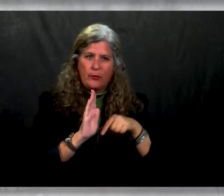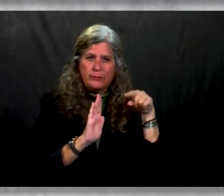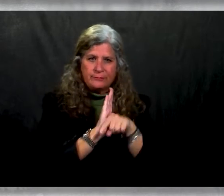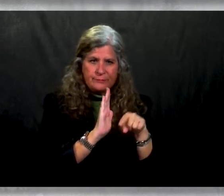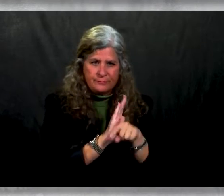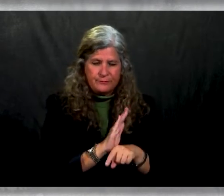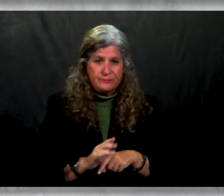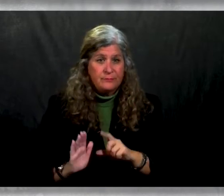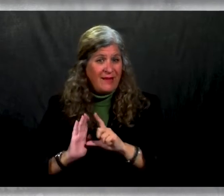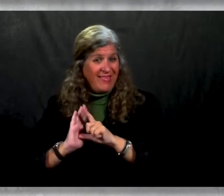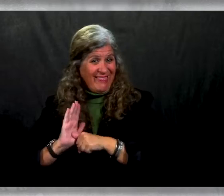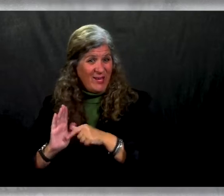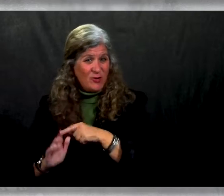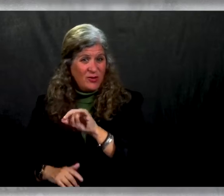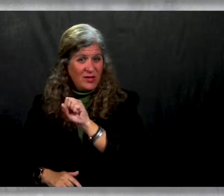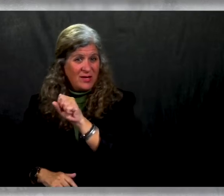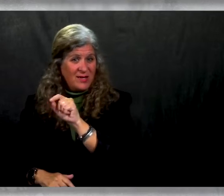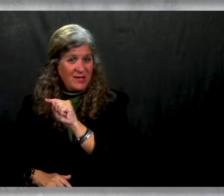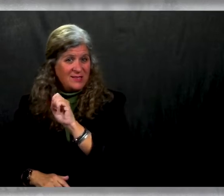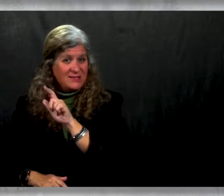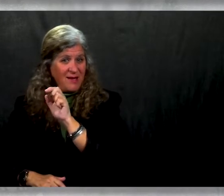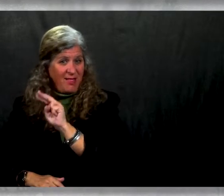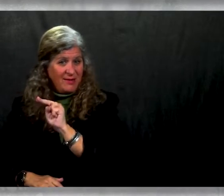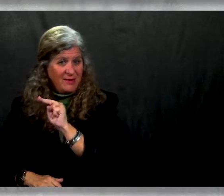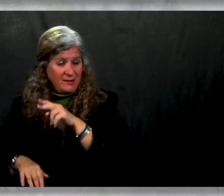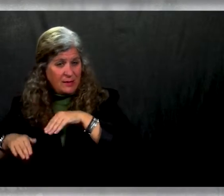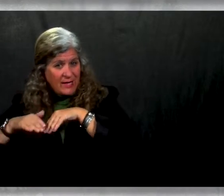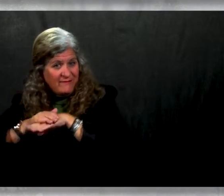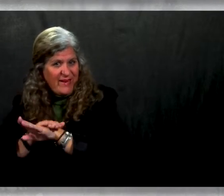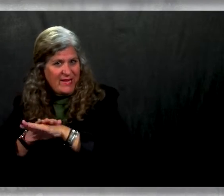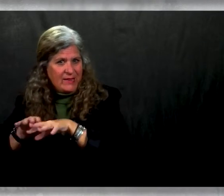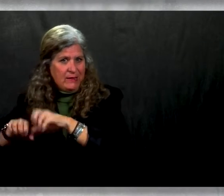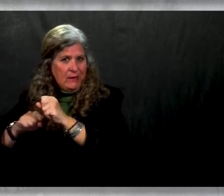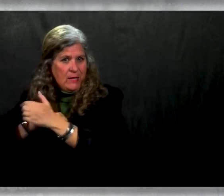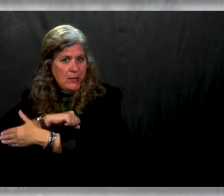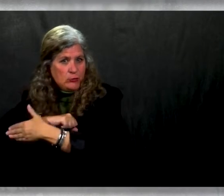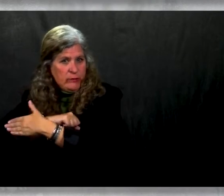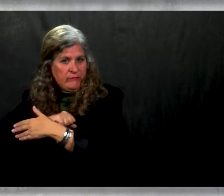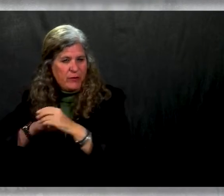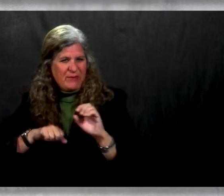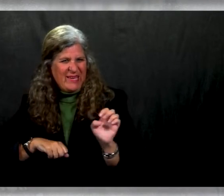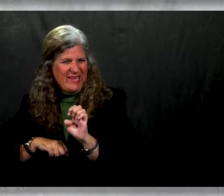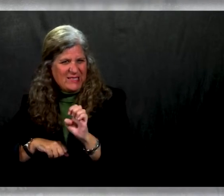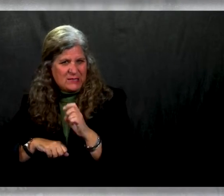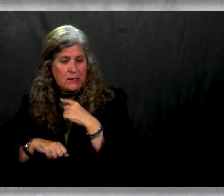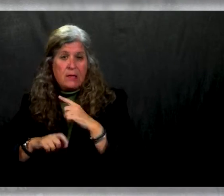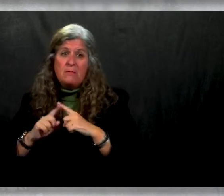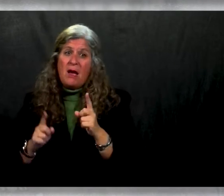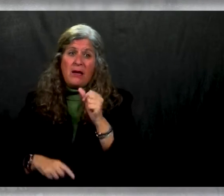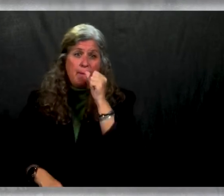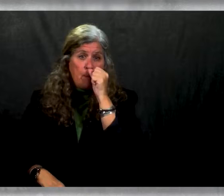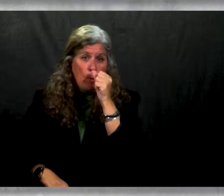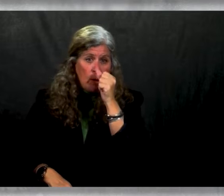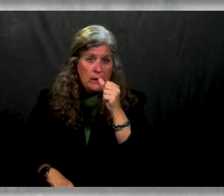and the Soviet Union invaded the country from the east. Despite courageous resistance, the Poles had to surrender after a month of fighting.